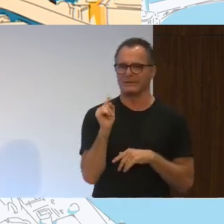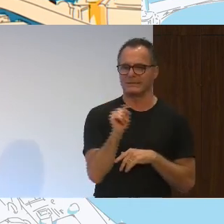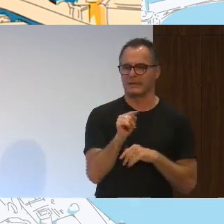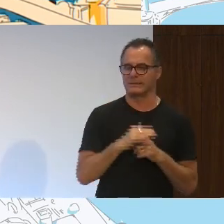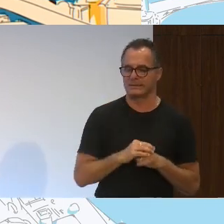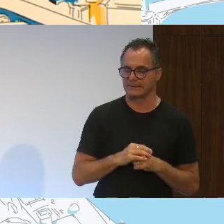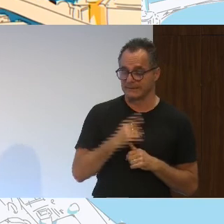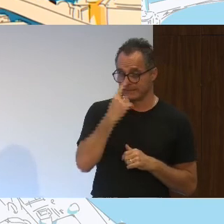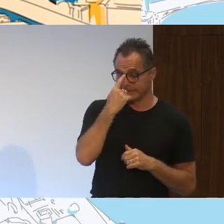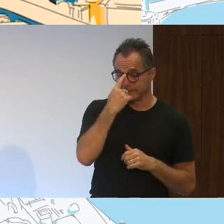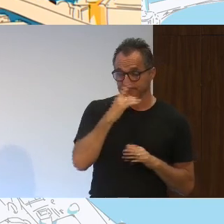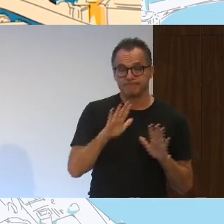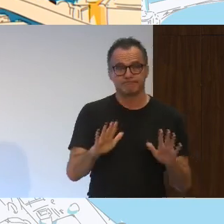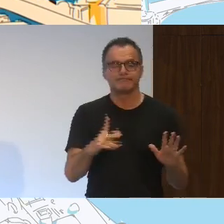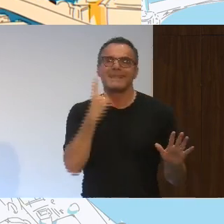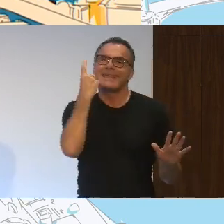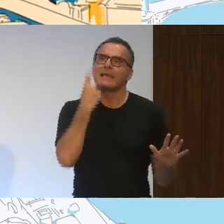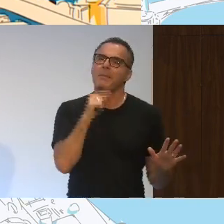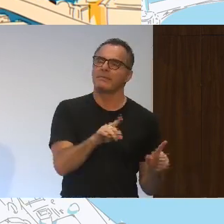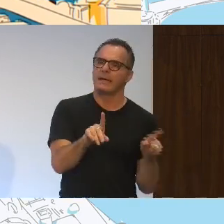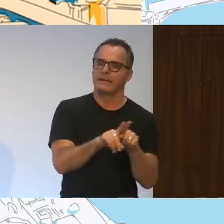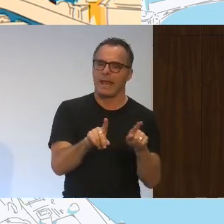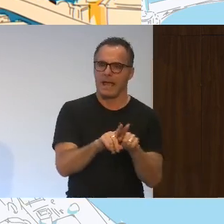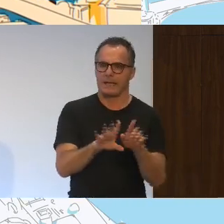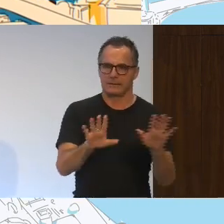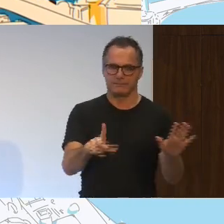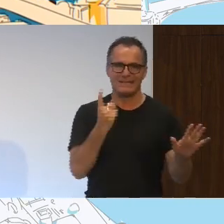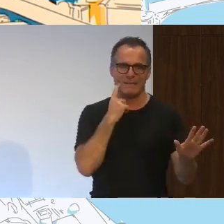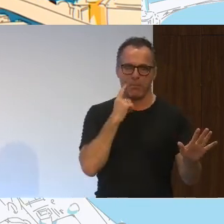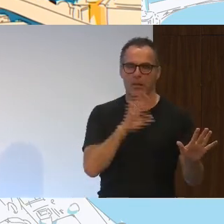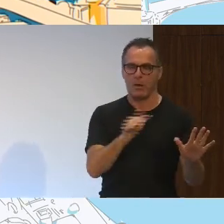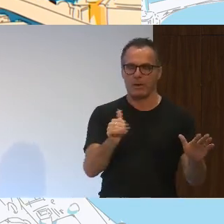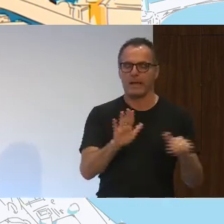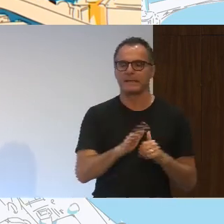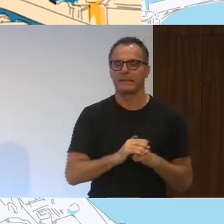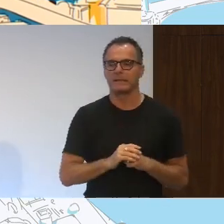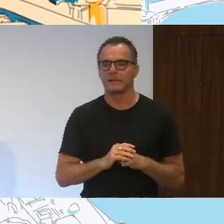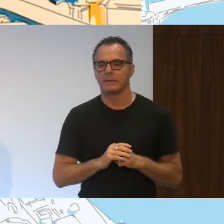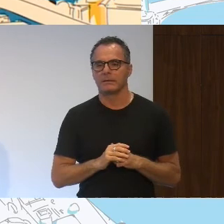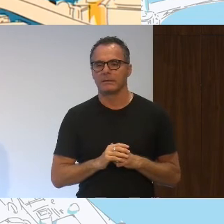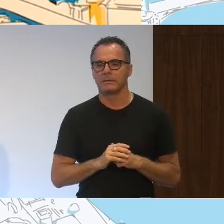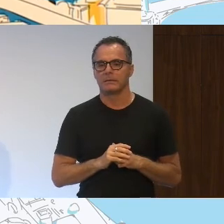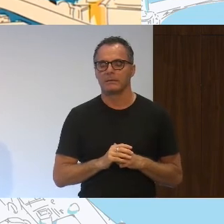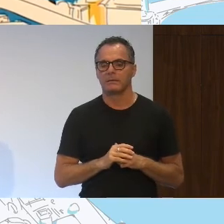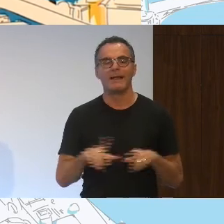you ought to think about it a little bit like which this is a simplification, but let's do that. Let's be like pins and needles when you get in your arm.